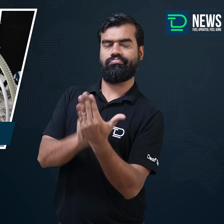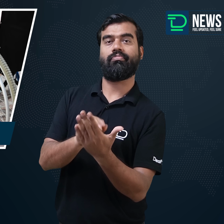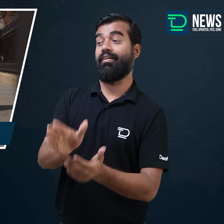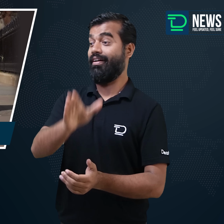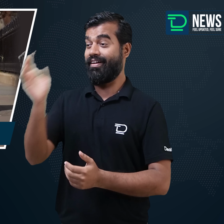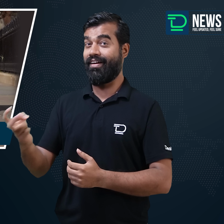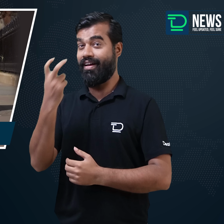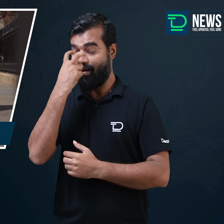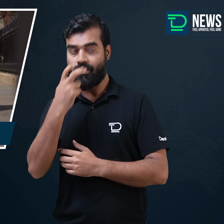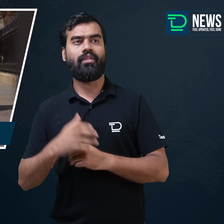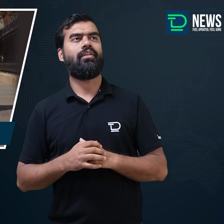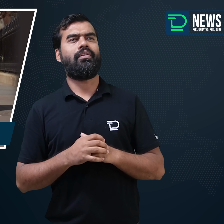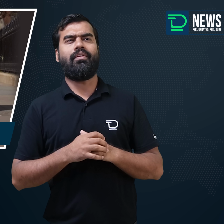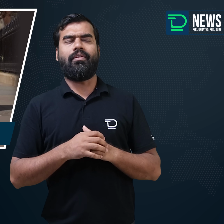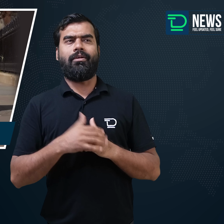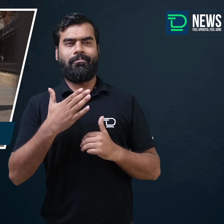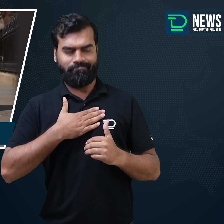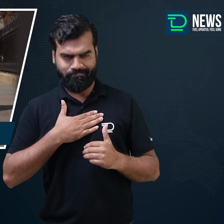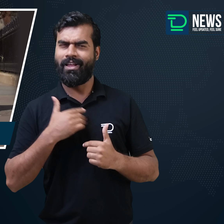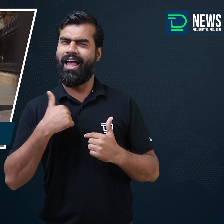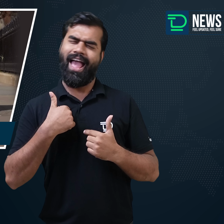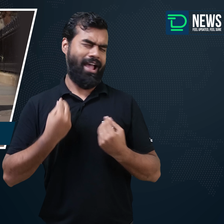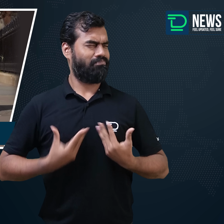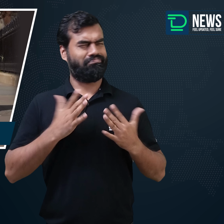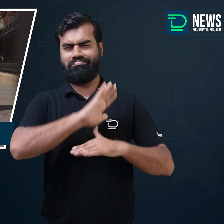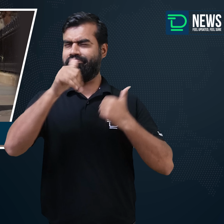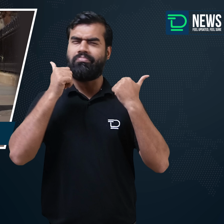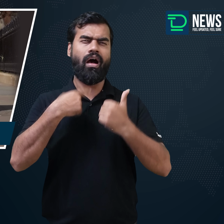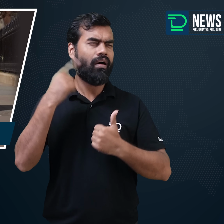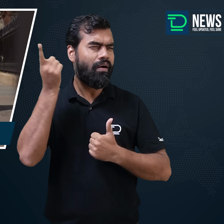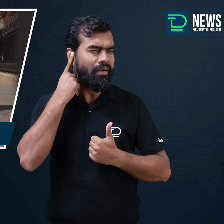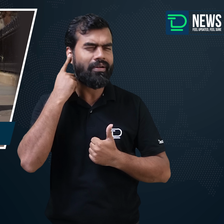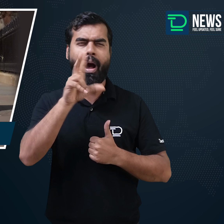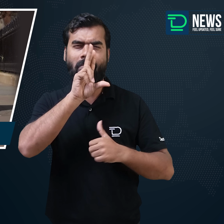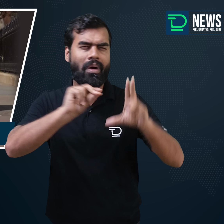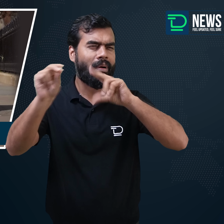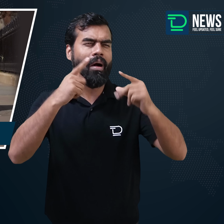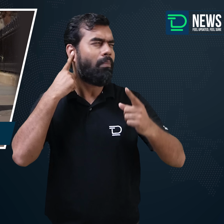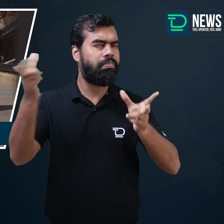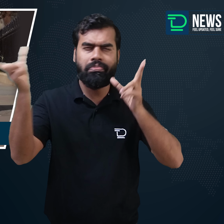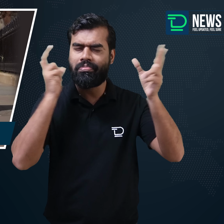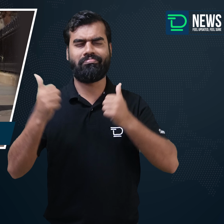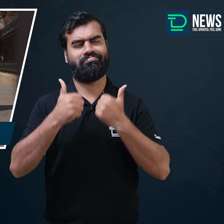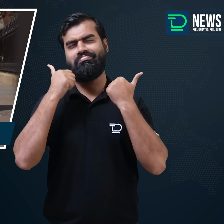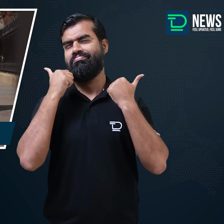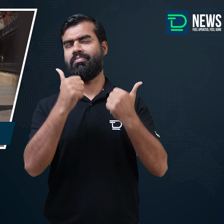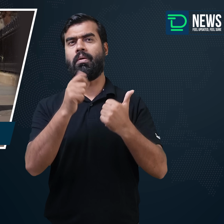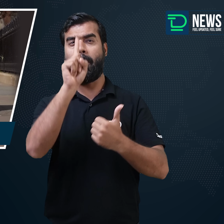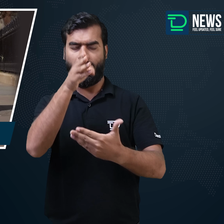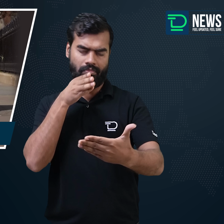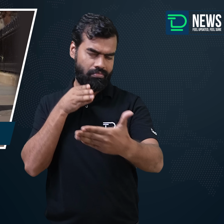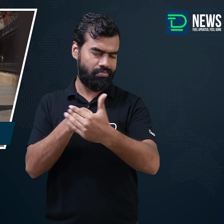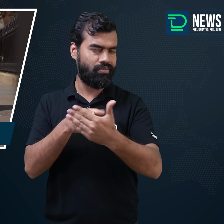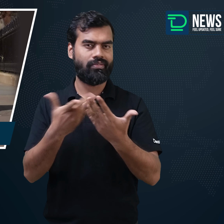Second group blind met the king and told, even though we get information through sounds,